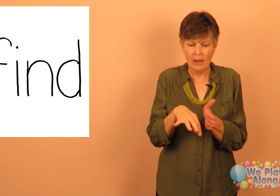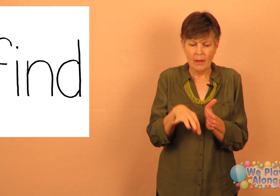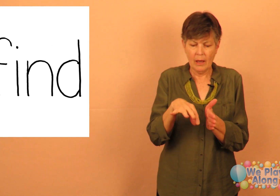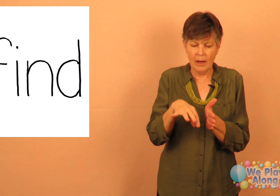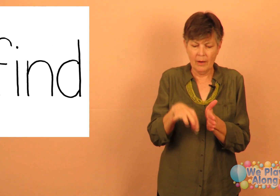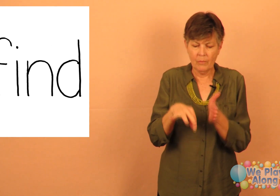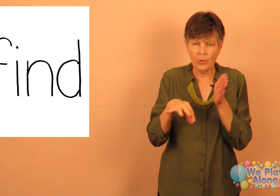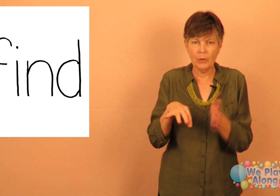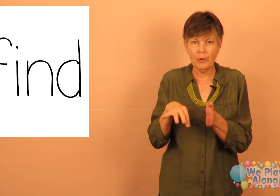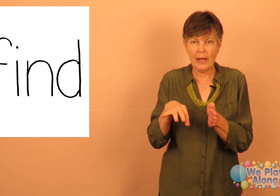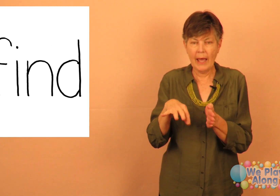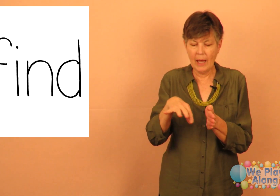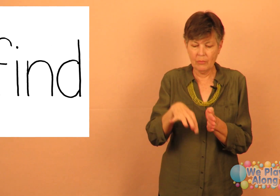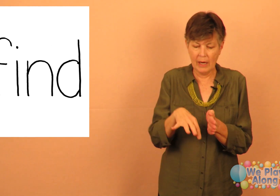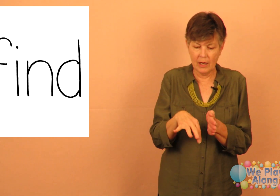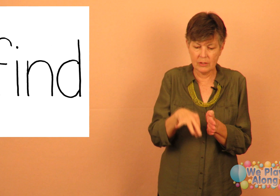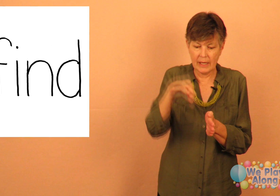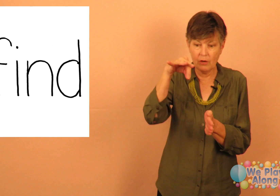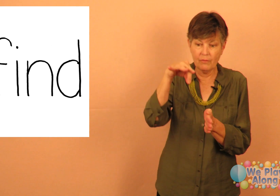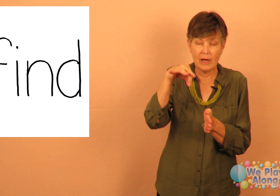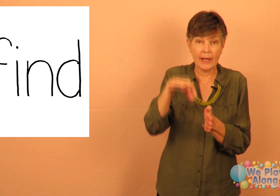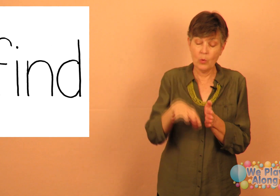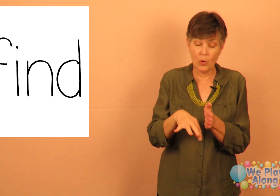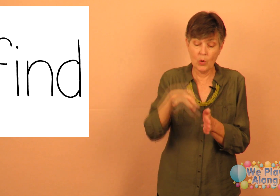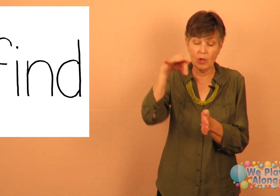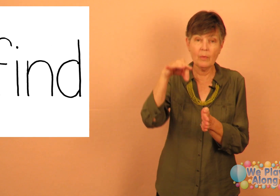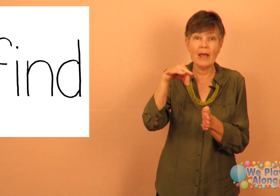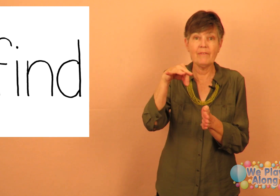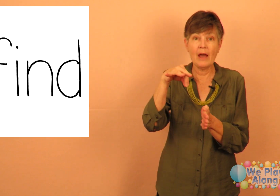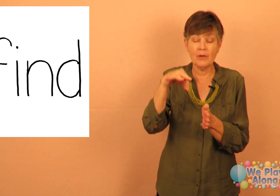when you put a hand right here it's like you find like whoa look what I found